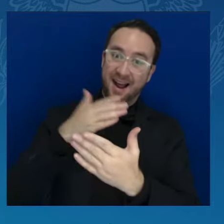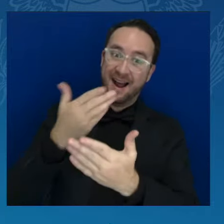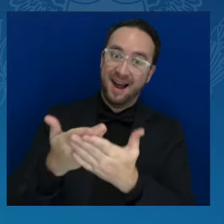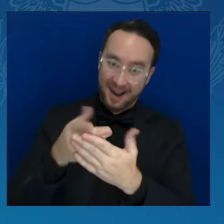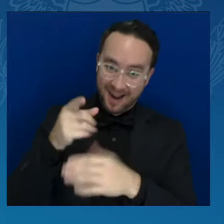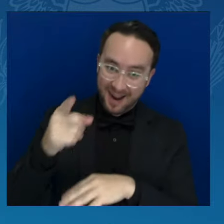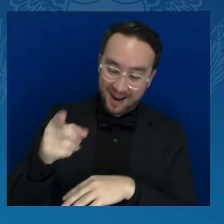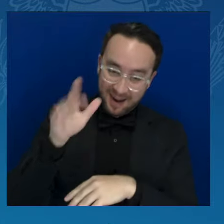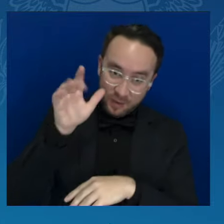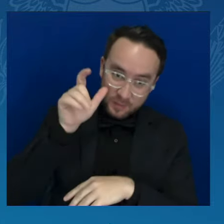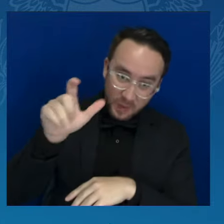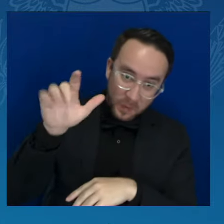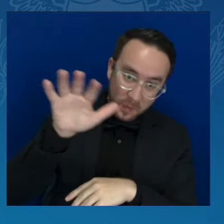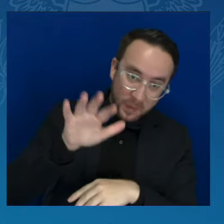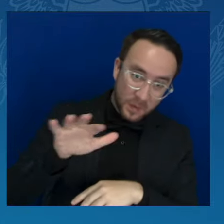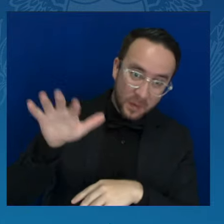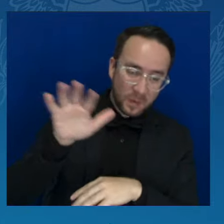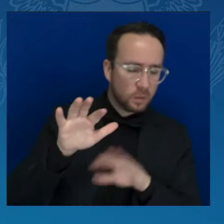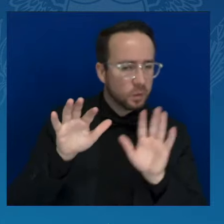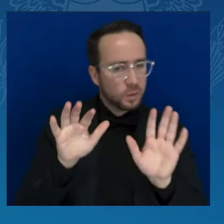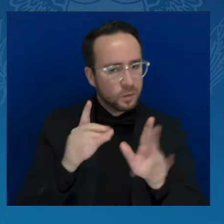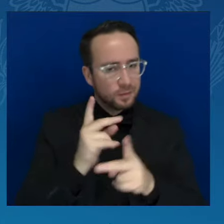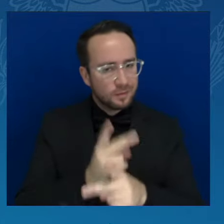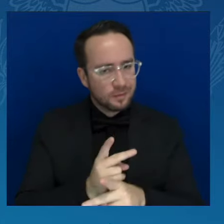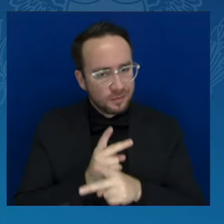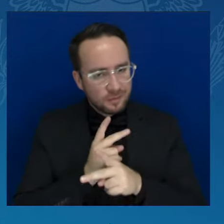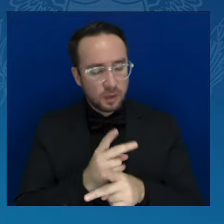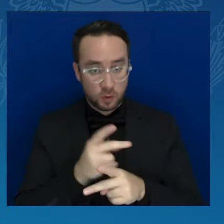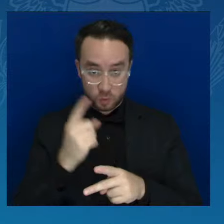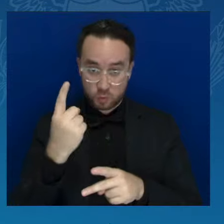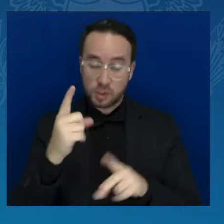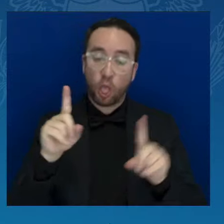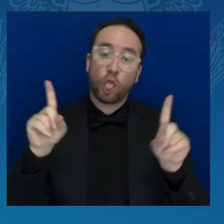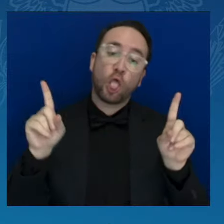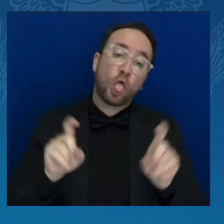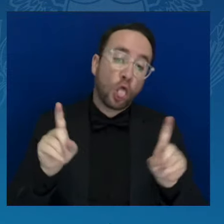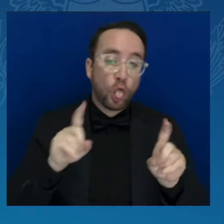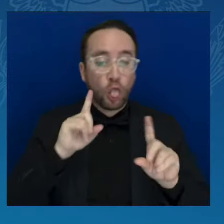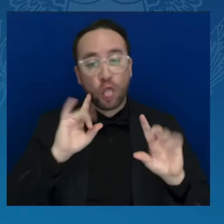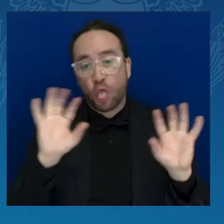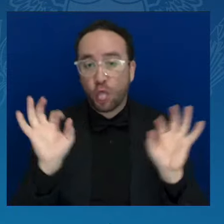And we know it takes only one piece of debris traveling at thousands of miles an hour to destroy a satellite